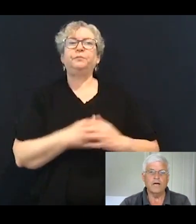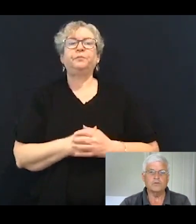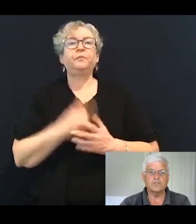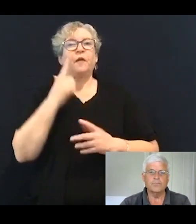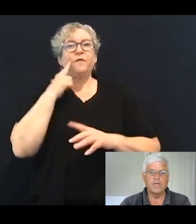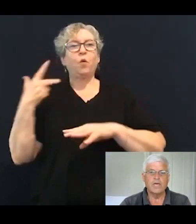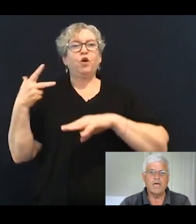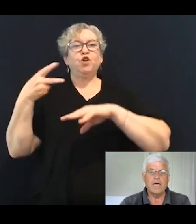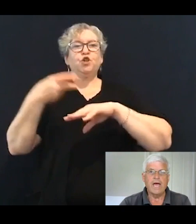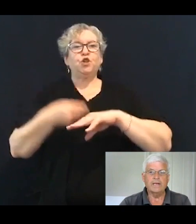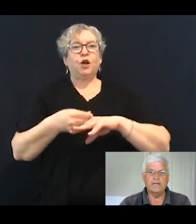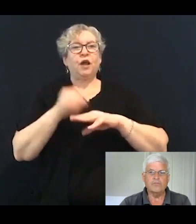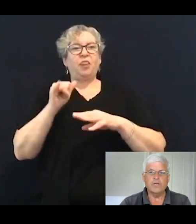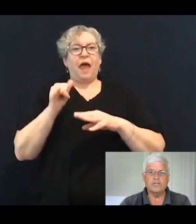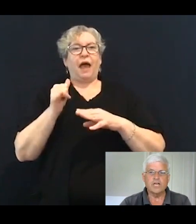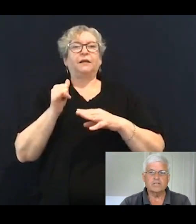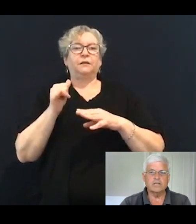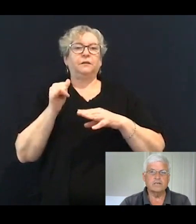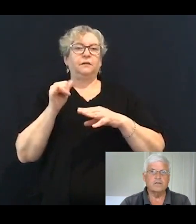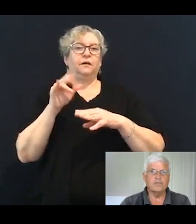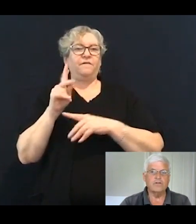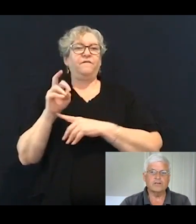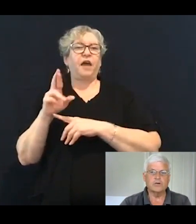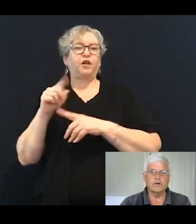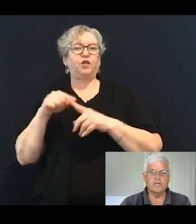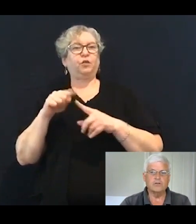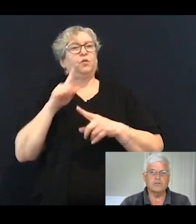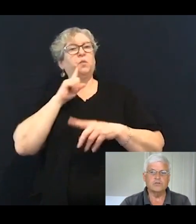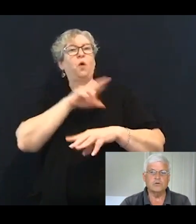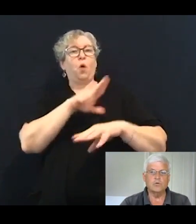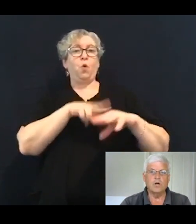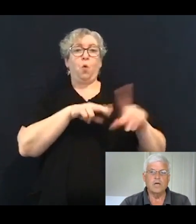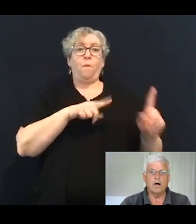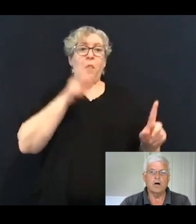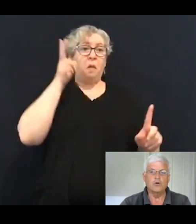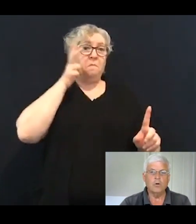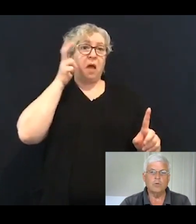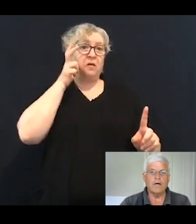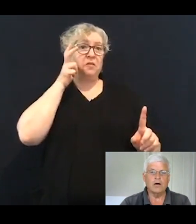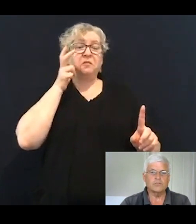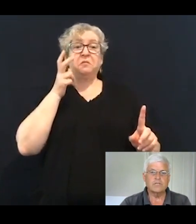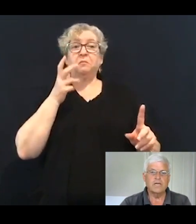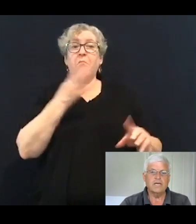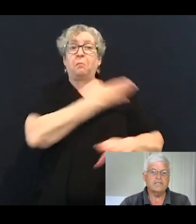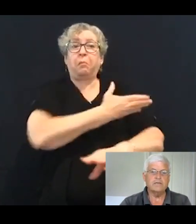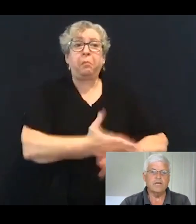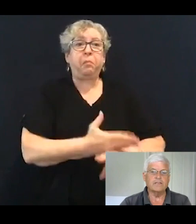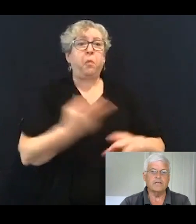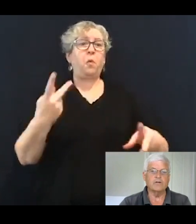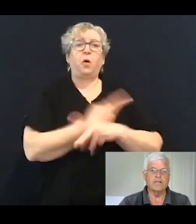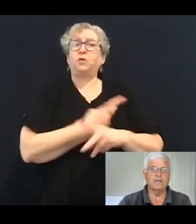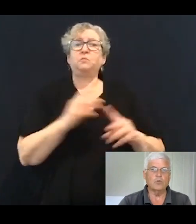And if we injected the vector into a normal mouse, it didn't make the hearing any worse.